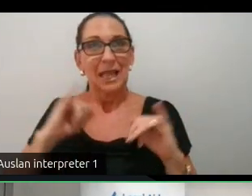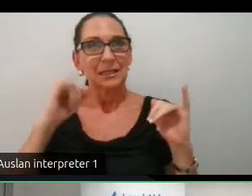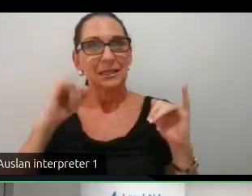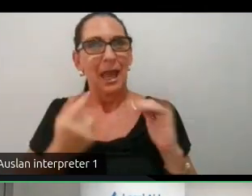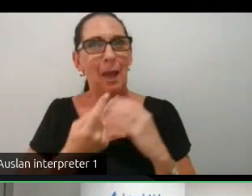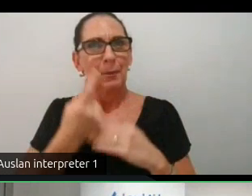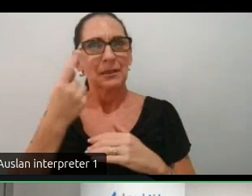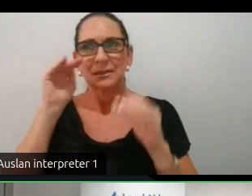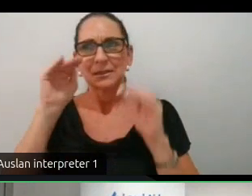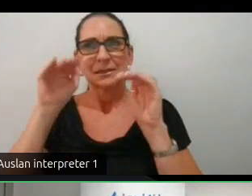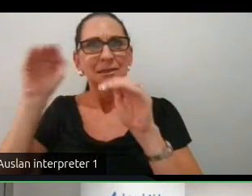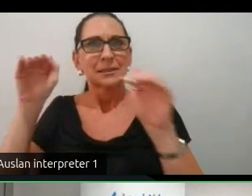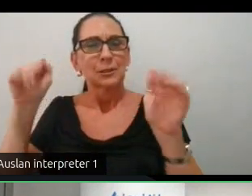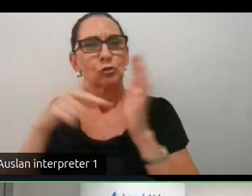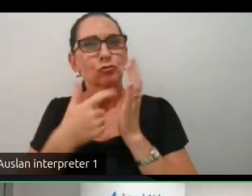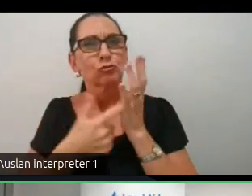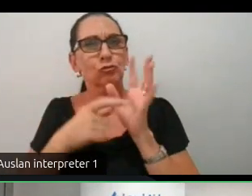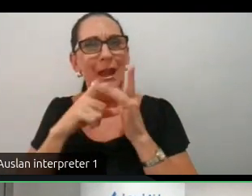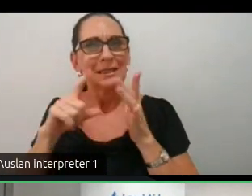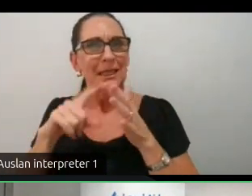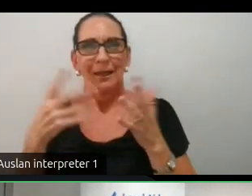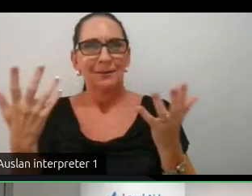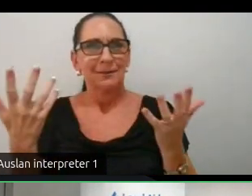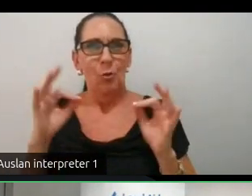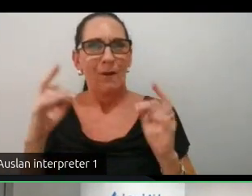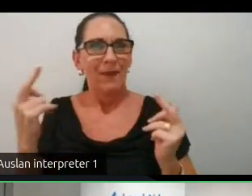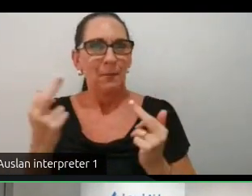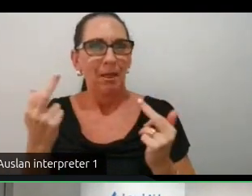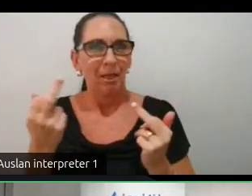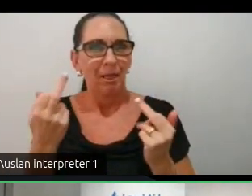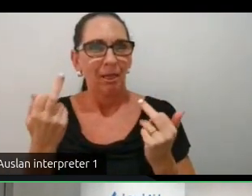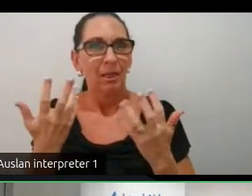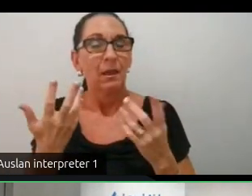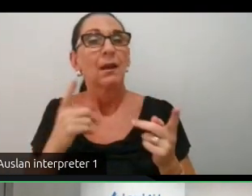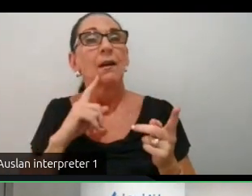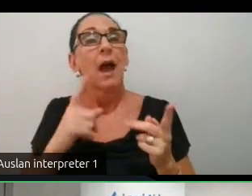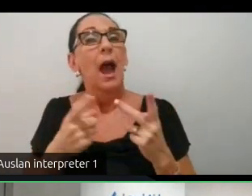after a disaster. It's not just one house that goes. Oh, but to be fair, the other reason to take